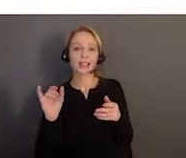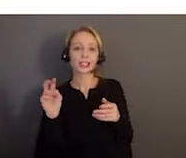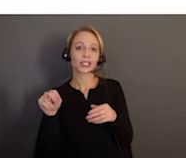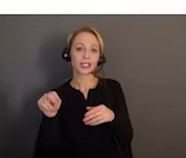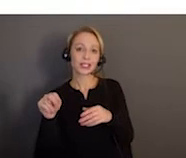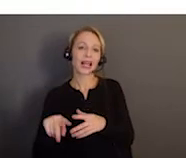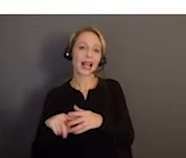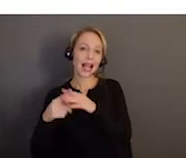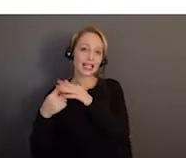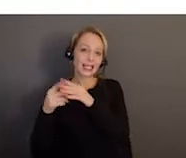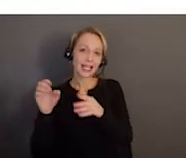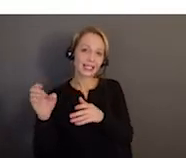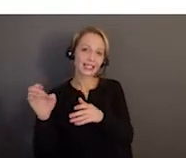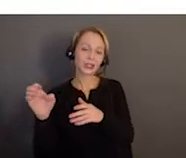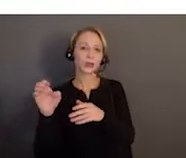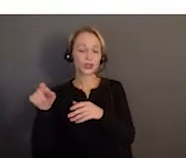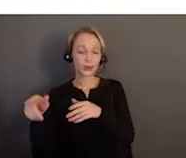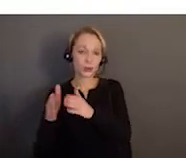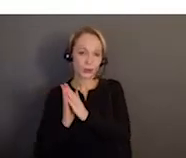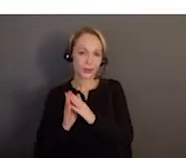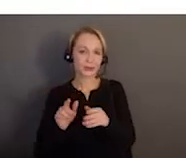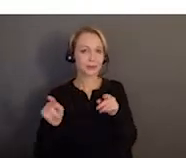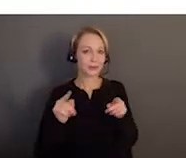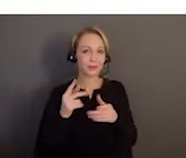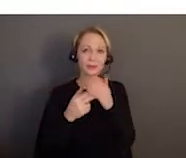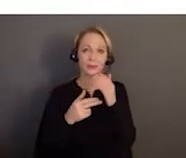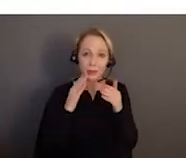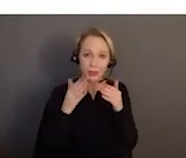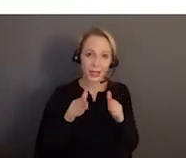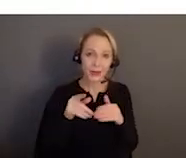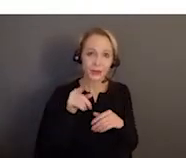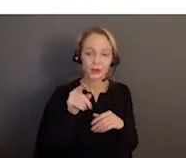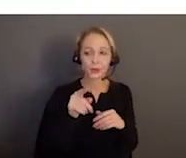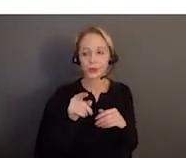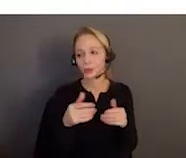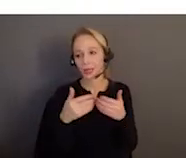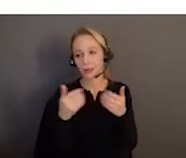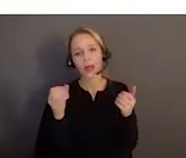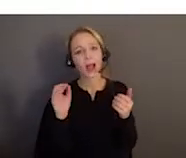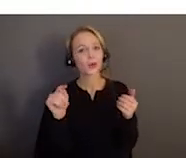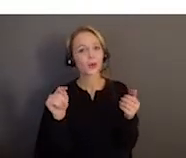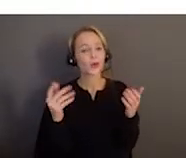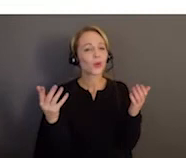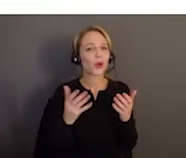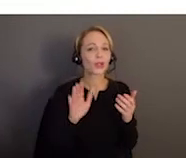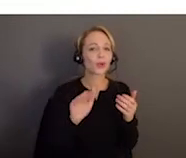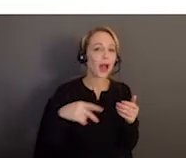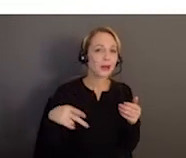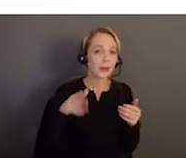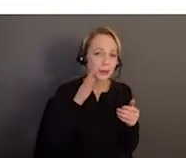THESE ALLOW YOU TO SEPARATE OUT WHAT YOUR APP DOES.